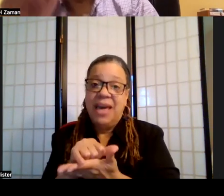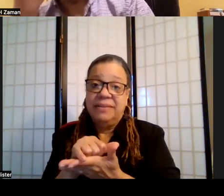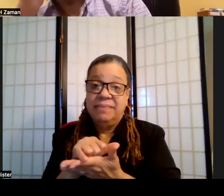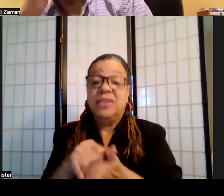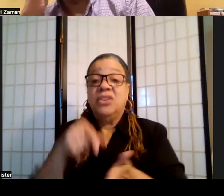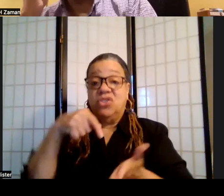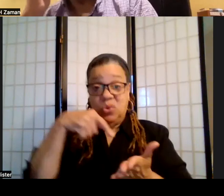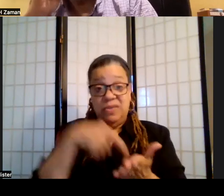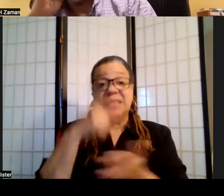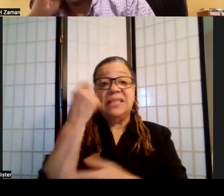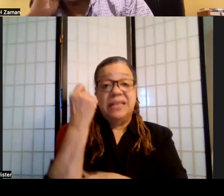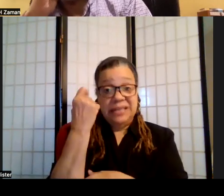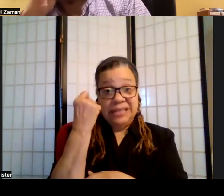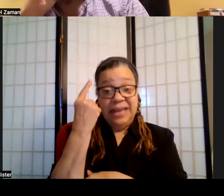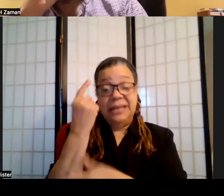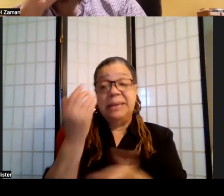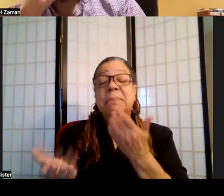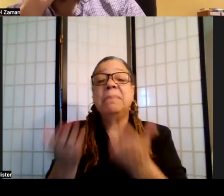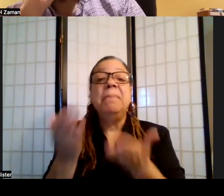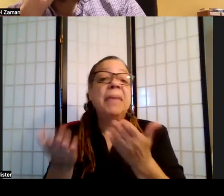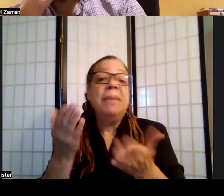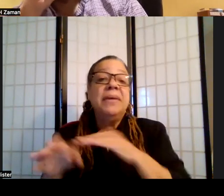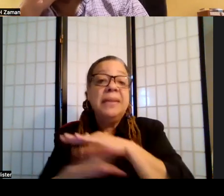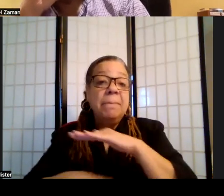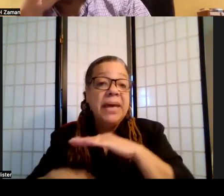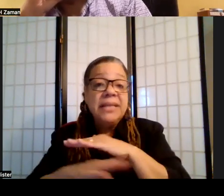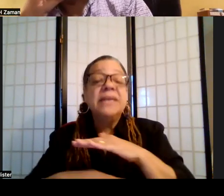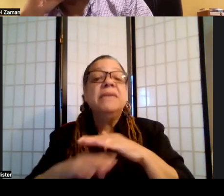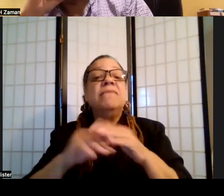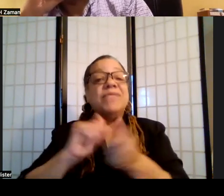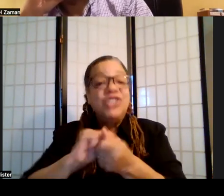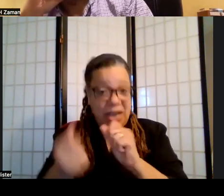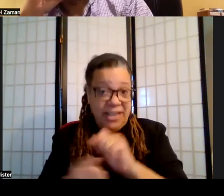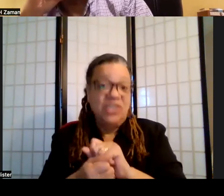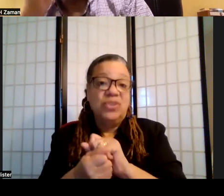for uh at least lobbying to change the larger systems.